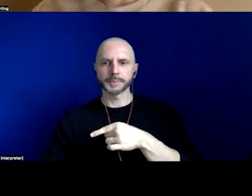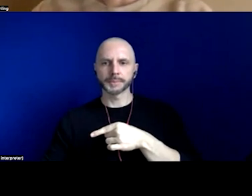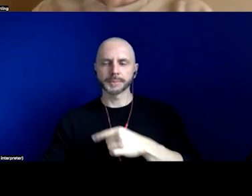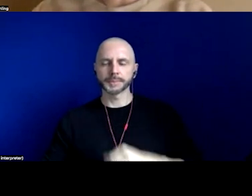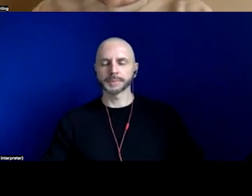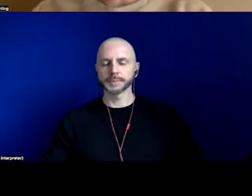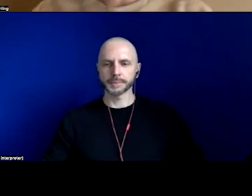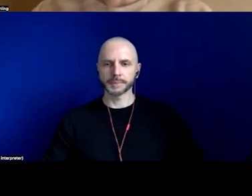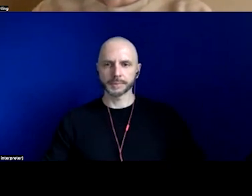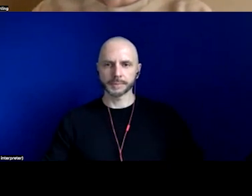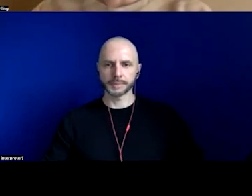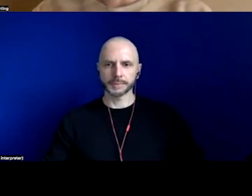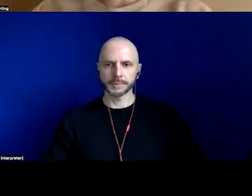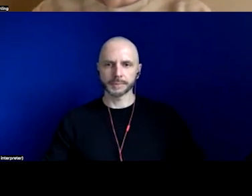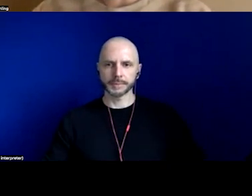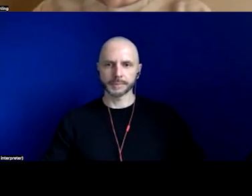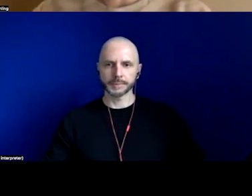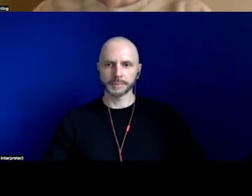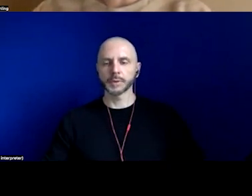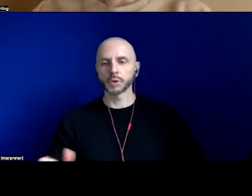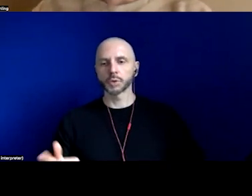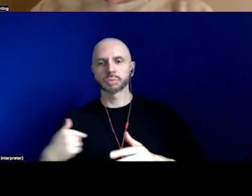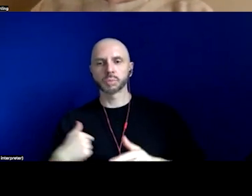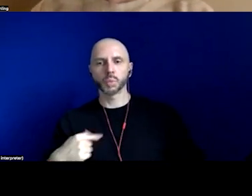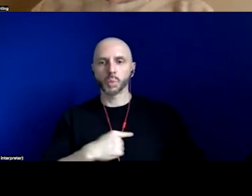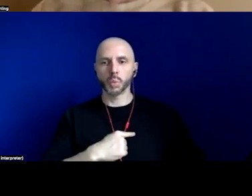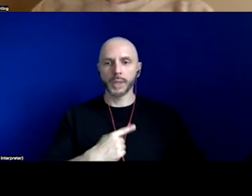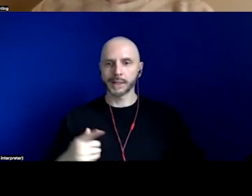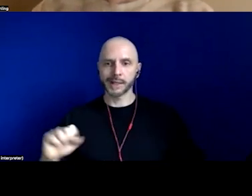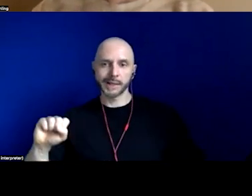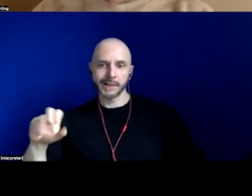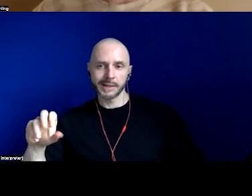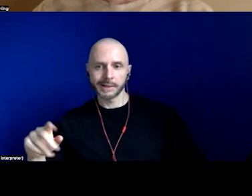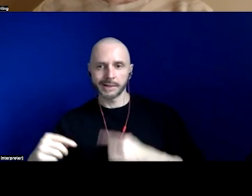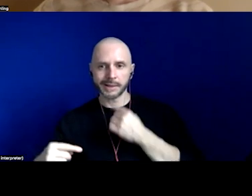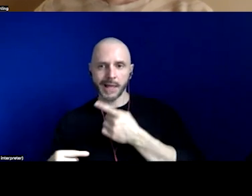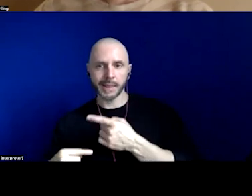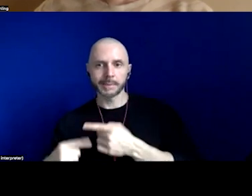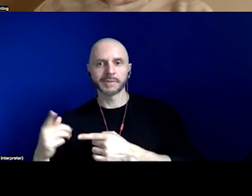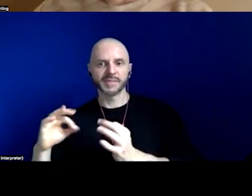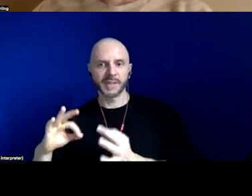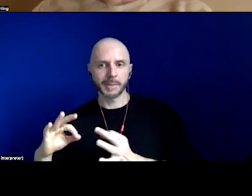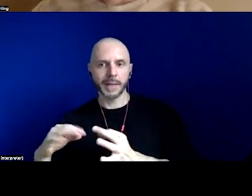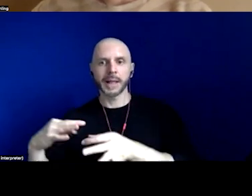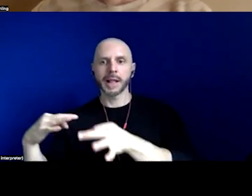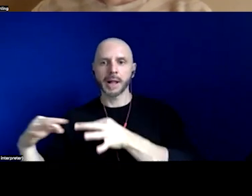self-explaining the context, etc. So, that worked much less with the groups we've worked